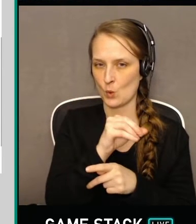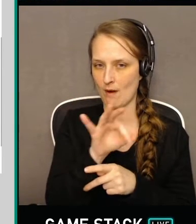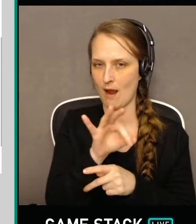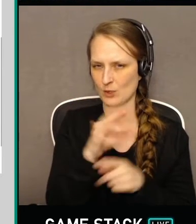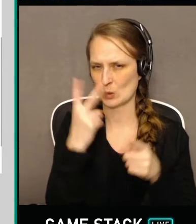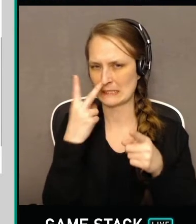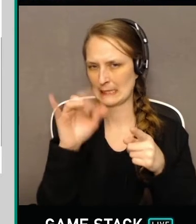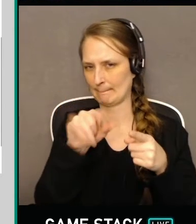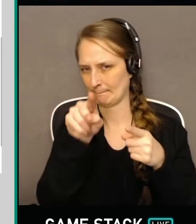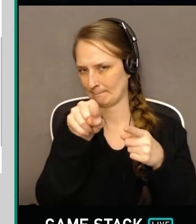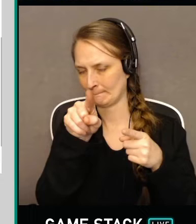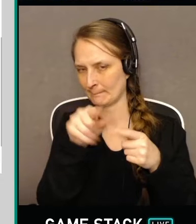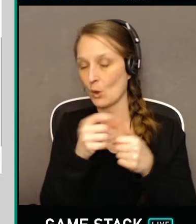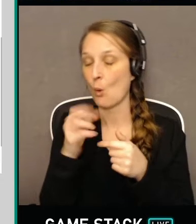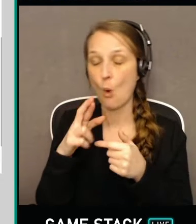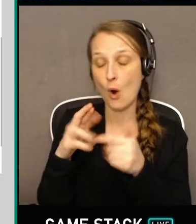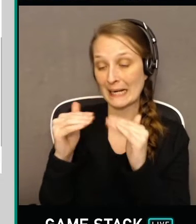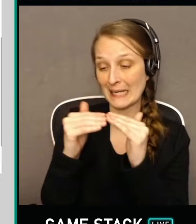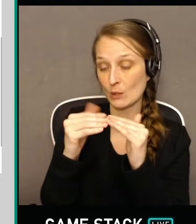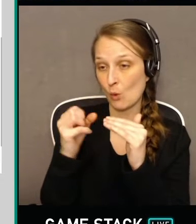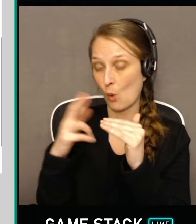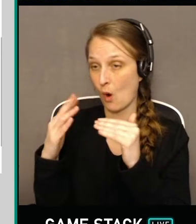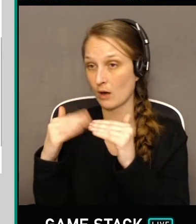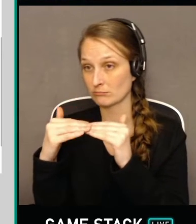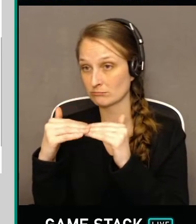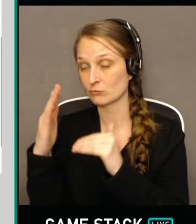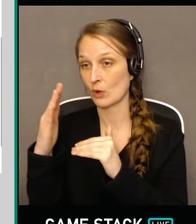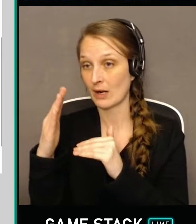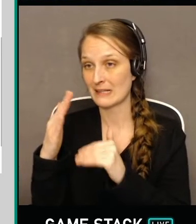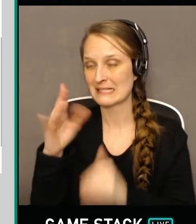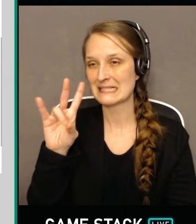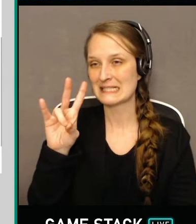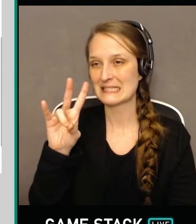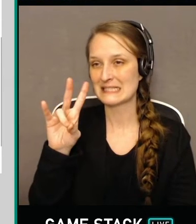equal to or greater than 7894 versions 2004 and 20 H2,